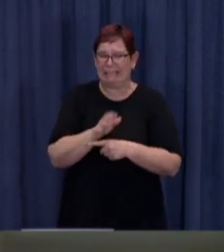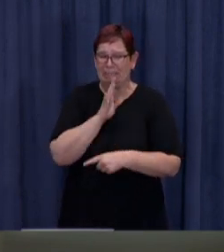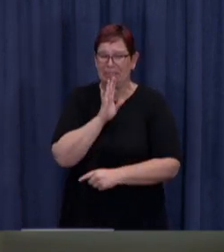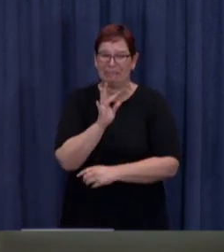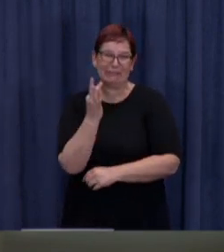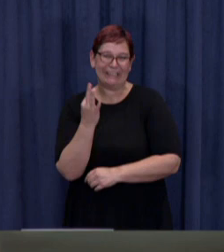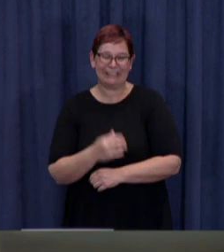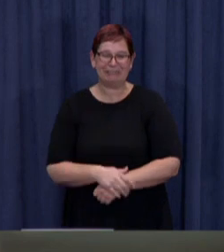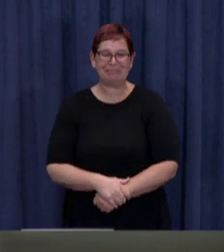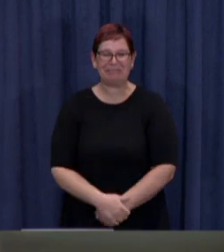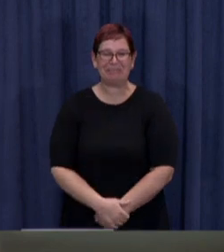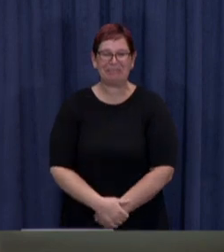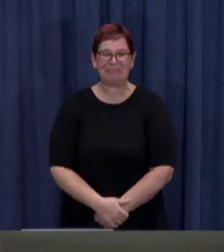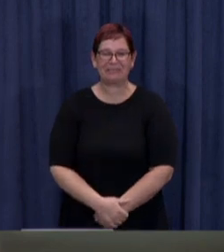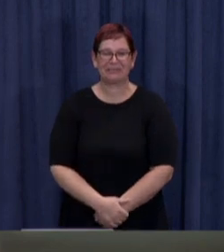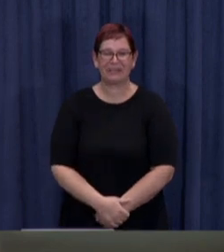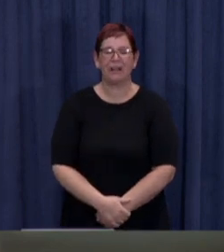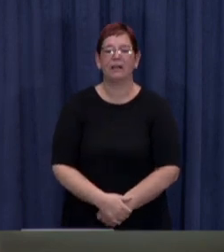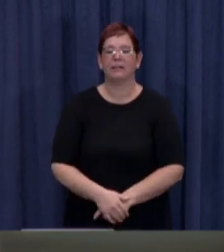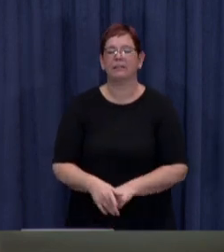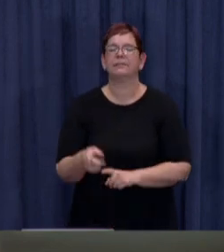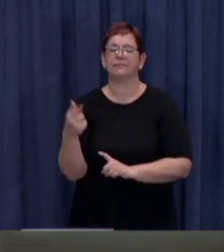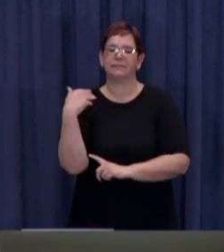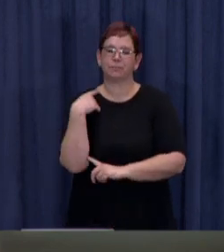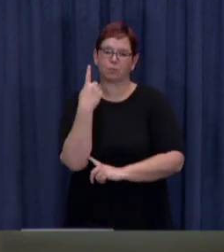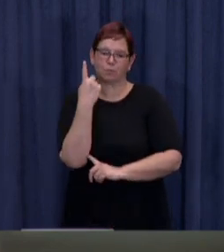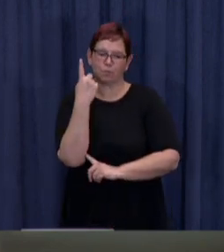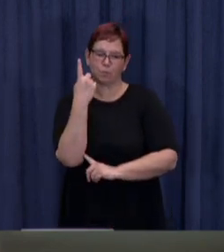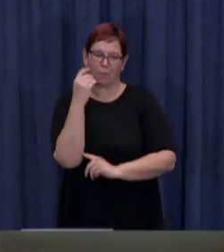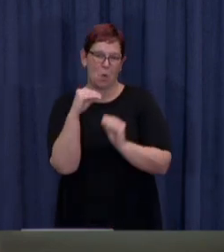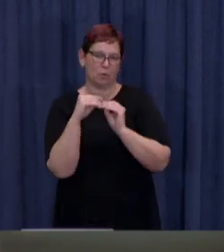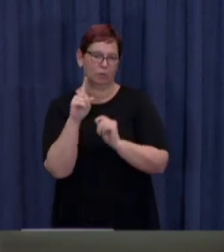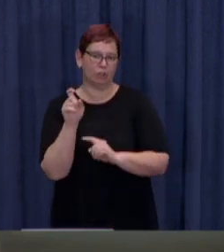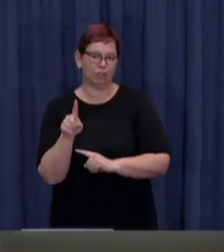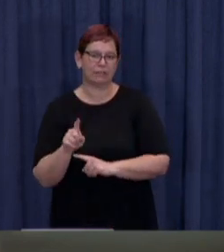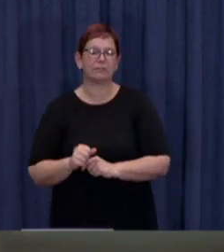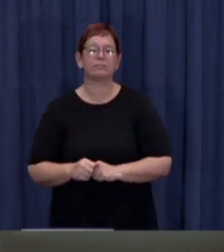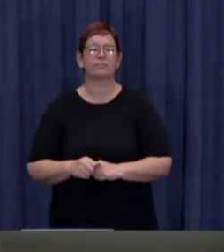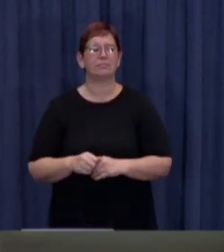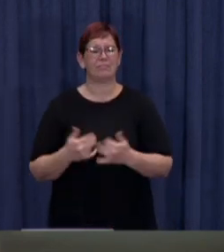to the state of emergency and the powers at your disposal what are some of the